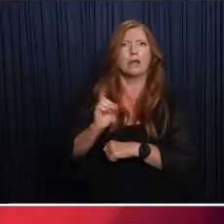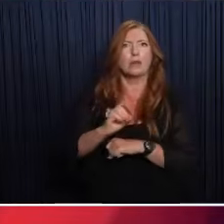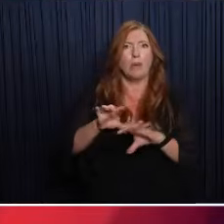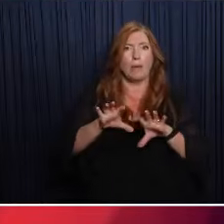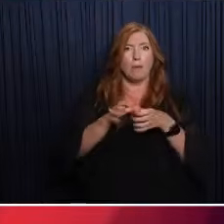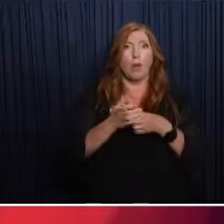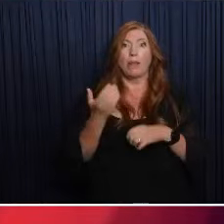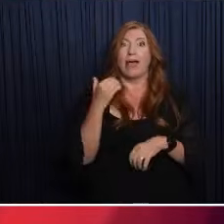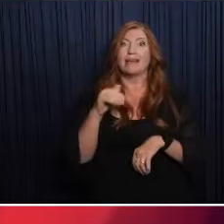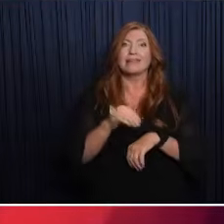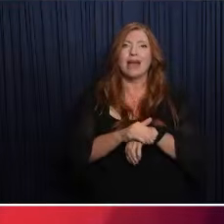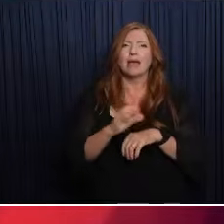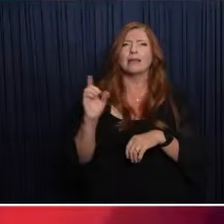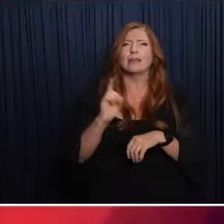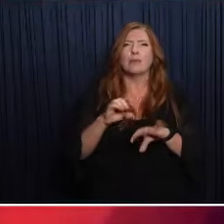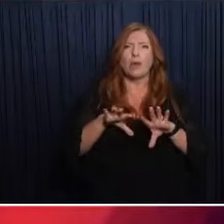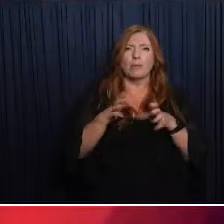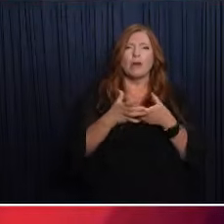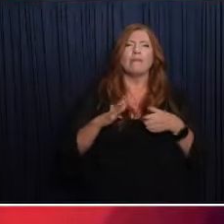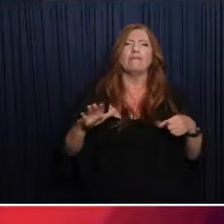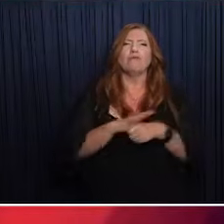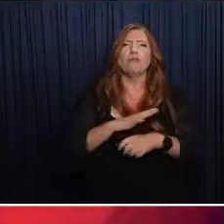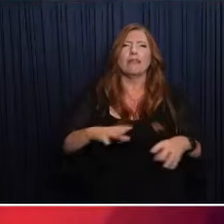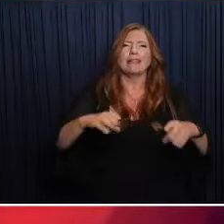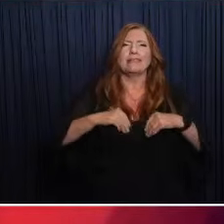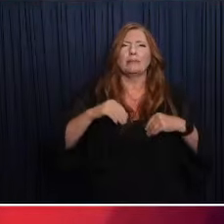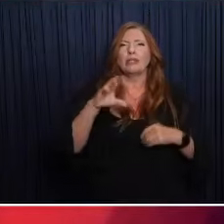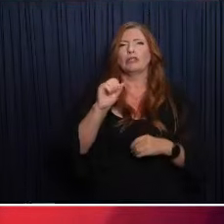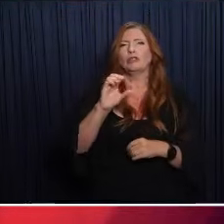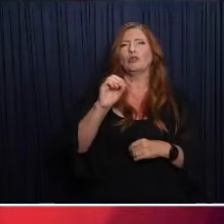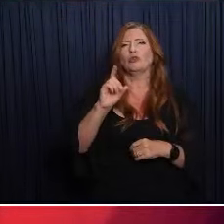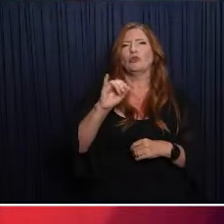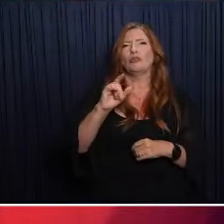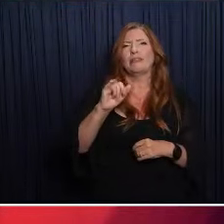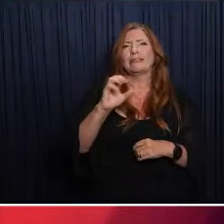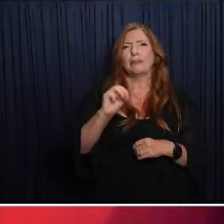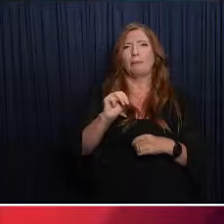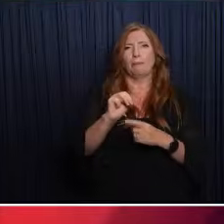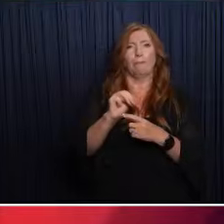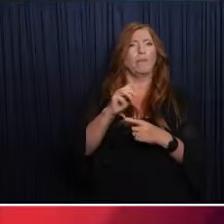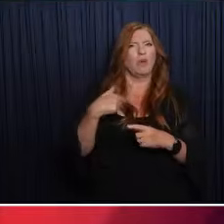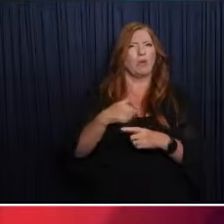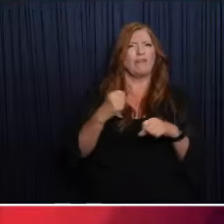OTHER UP HERE. WE ARE FIGHTING AGAINST THE DEMOCRAT PARTY.